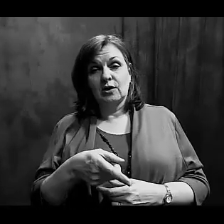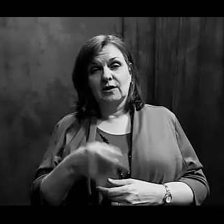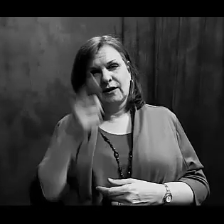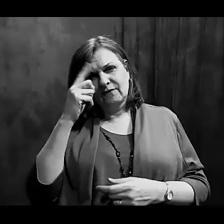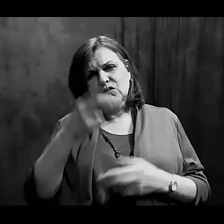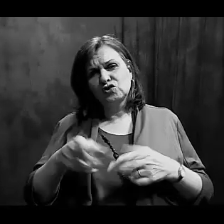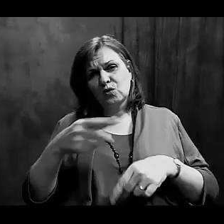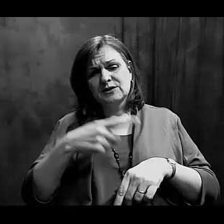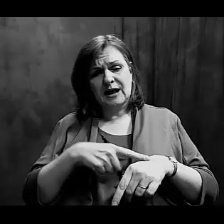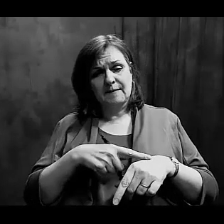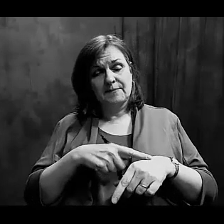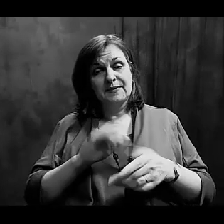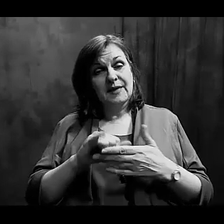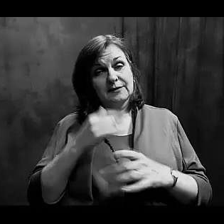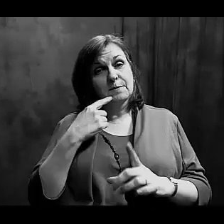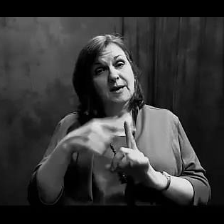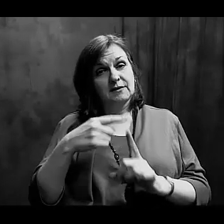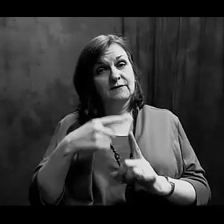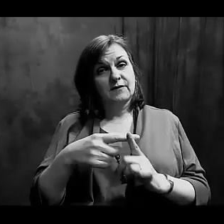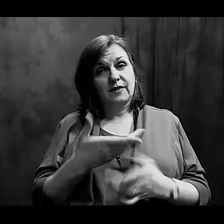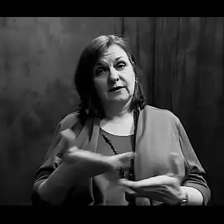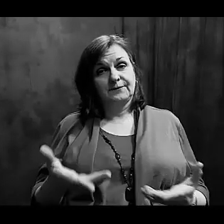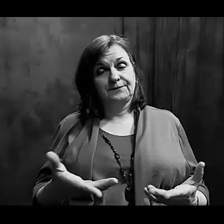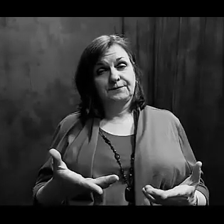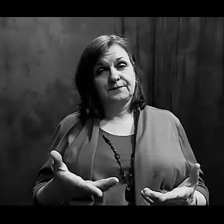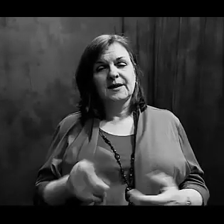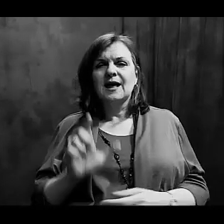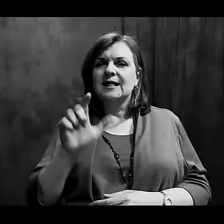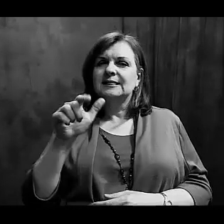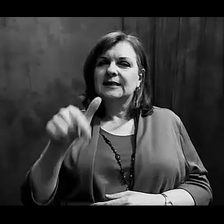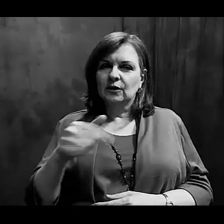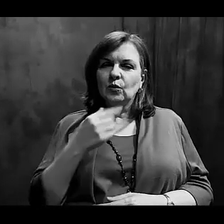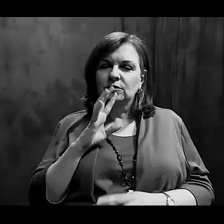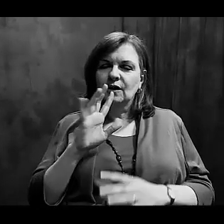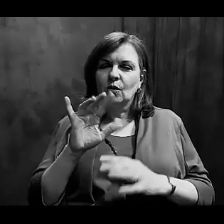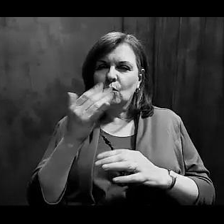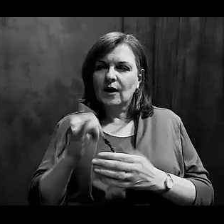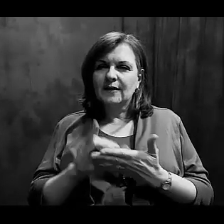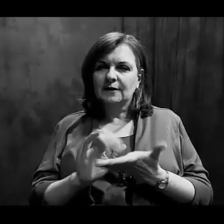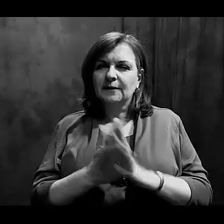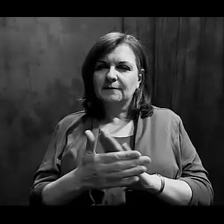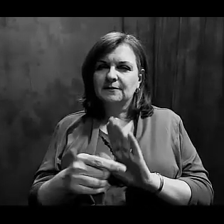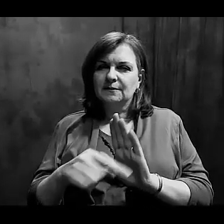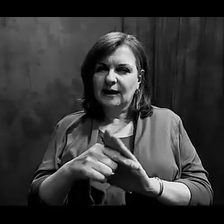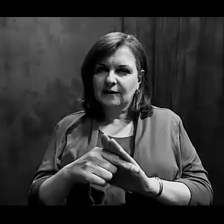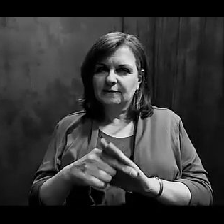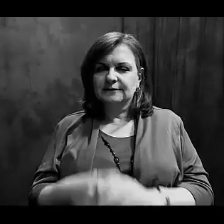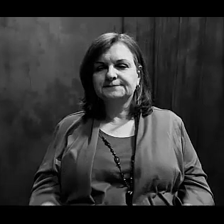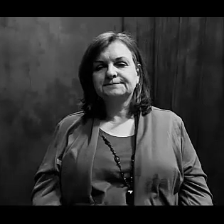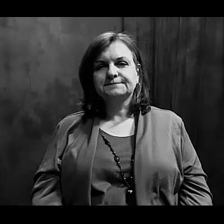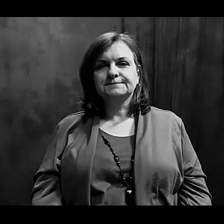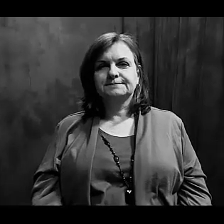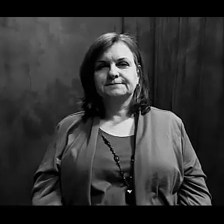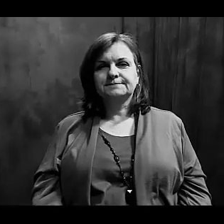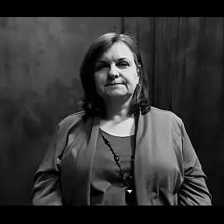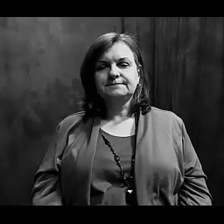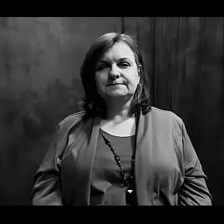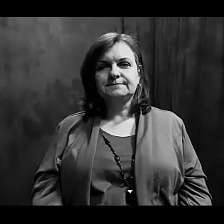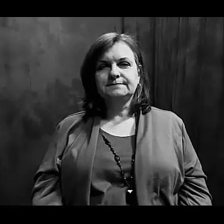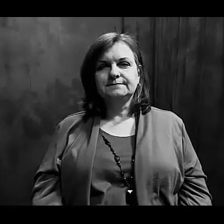for a time it's a good thing we'll talk later about when it becomes bad